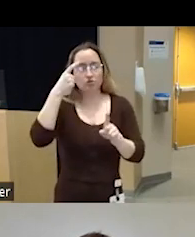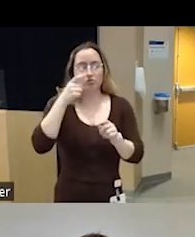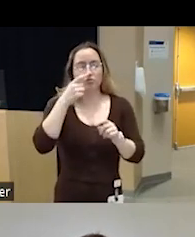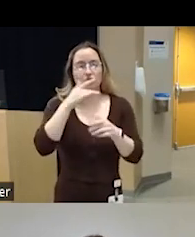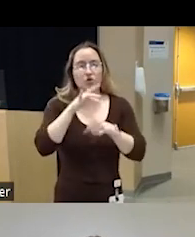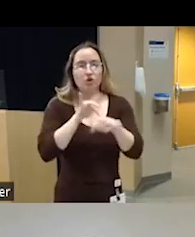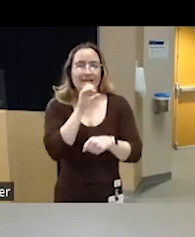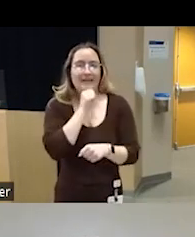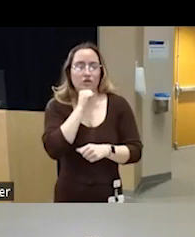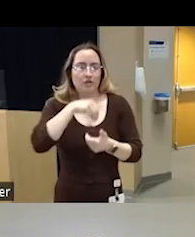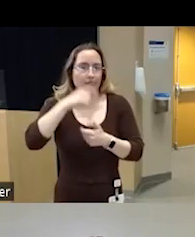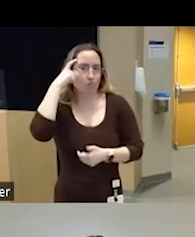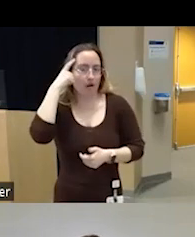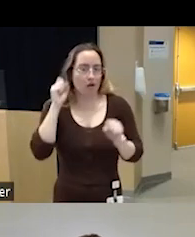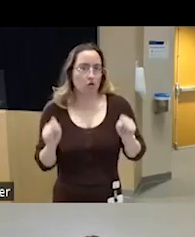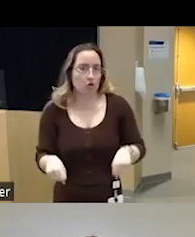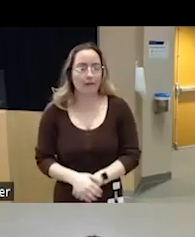So what should we do about it?